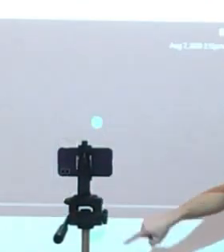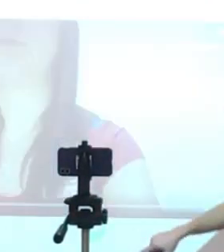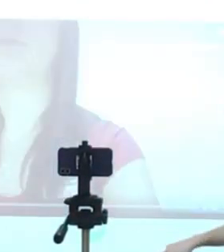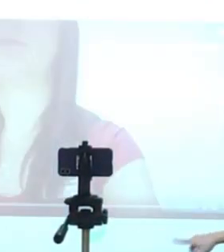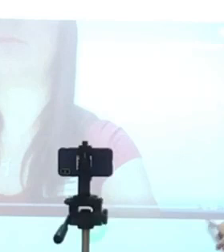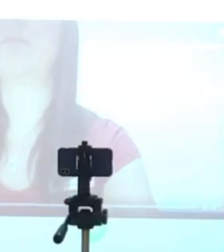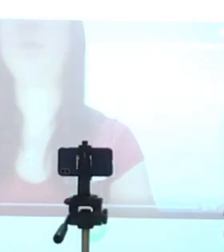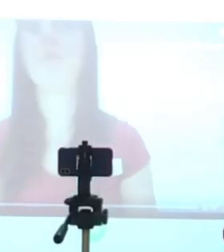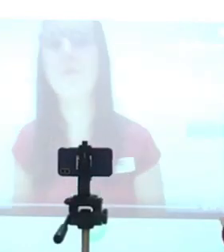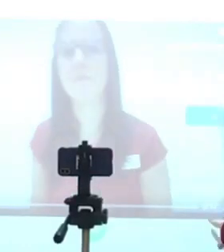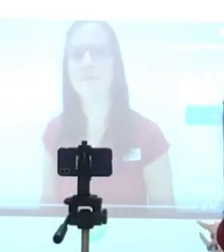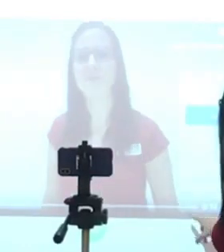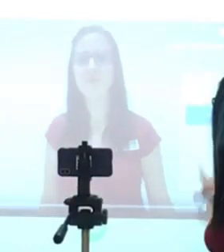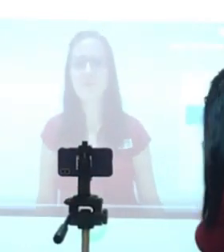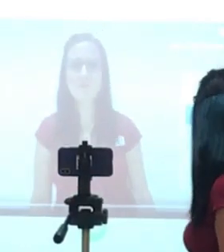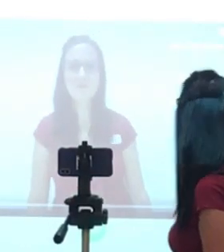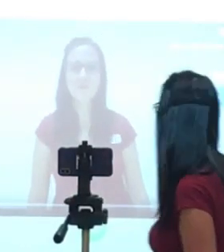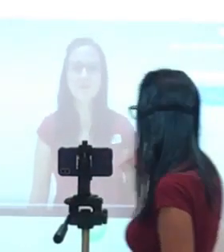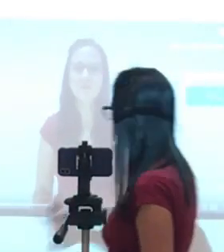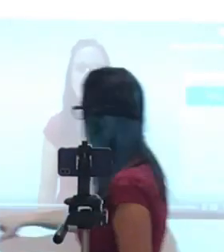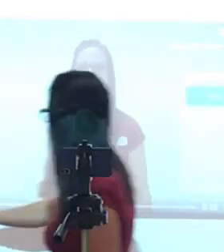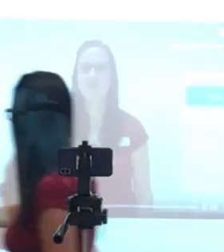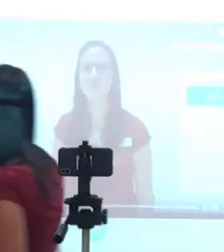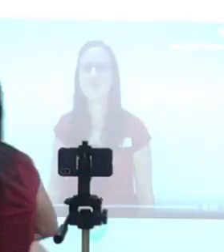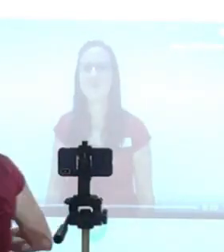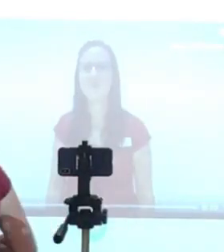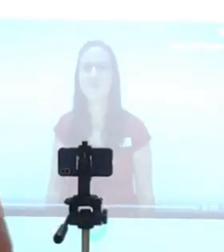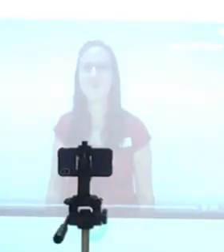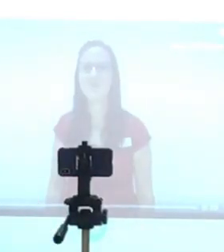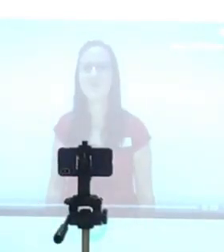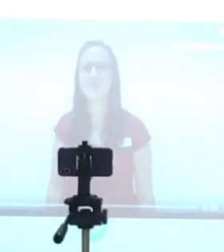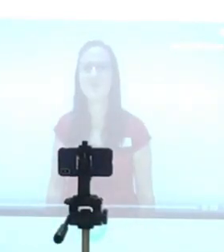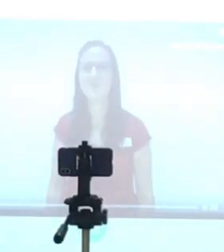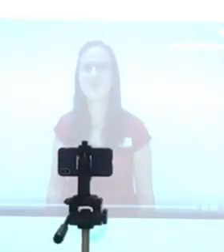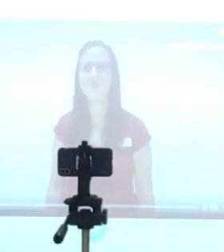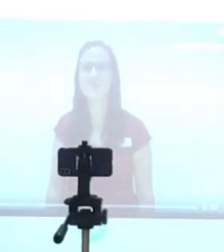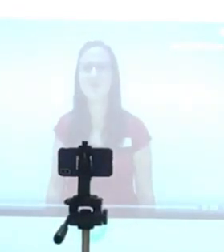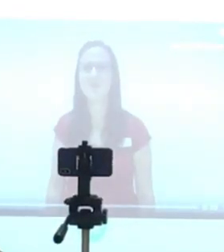alright I'm gonna put it in slow-mo so it's not and I'm going too fast for you